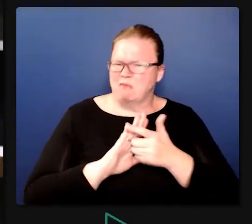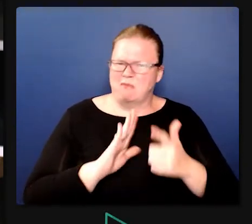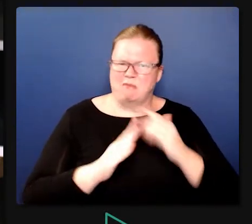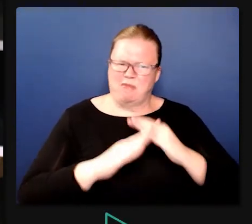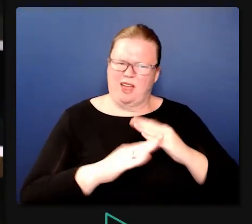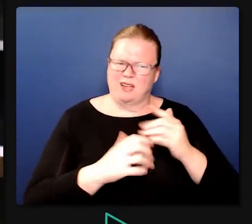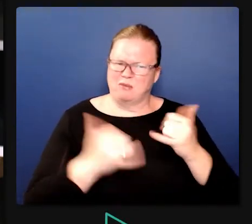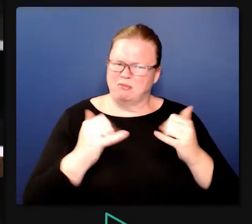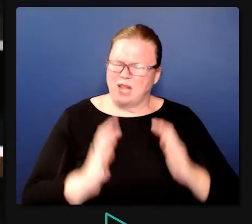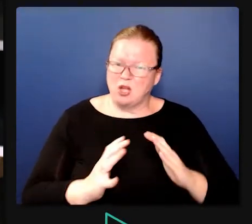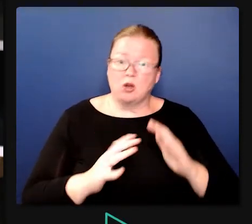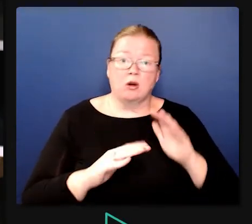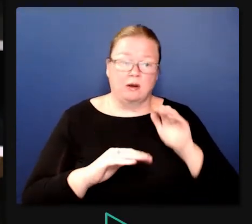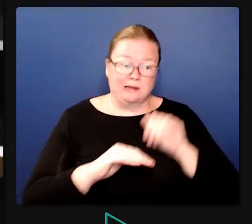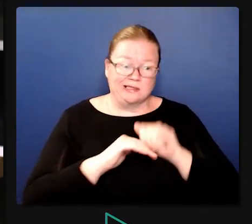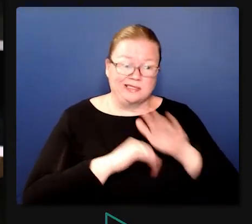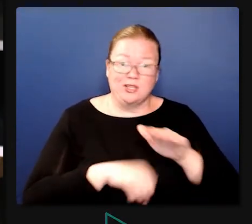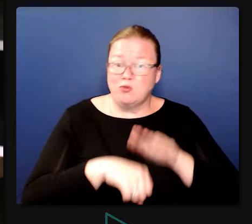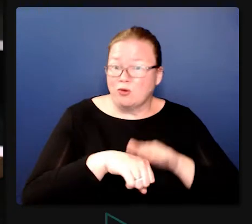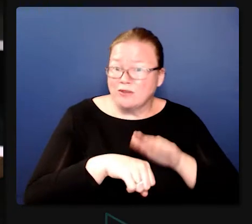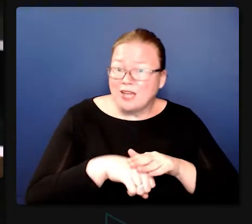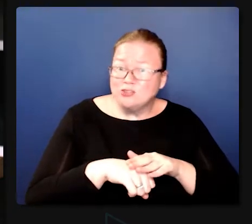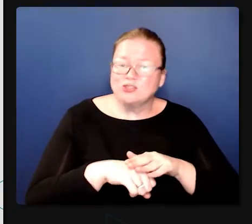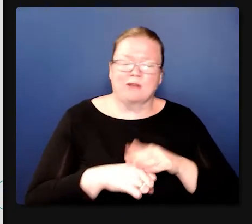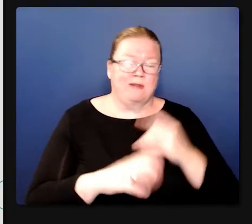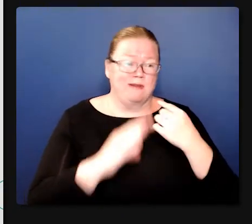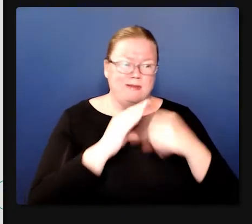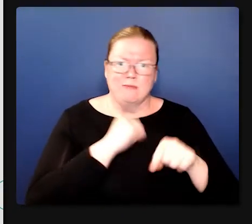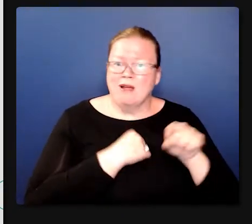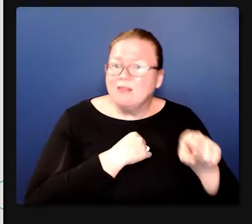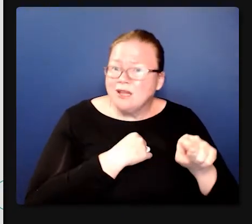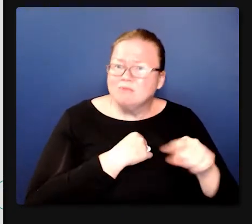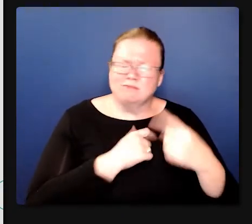send them a push notification, send them an email and more.